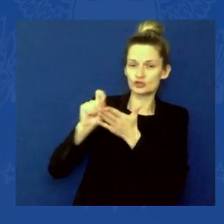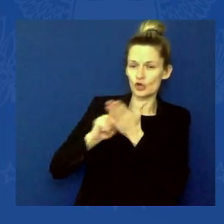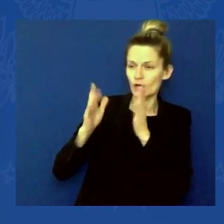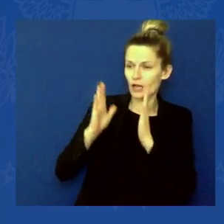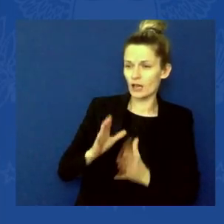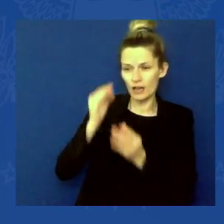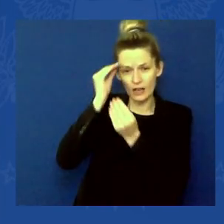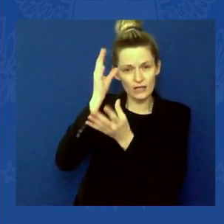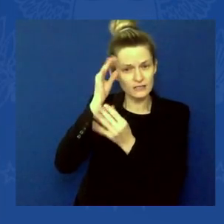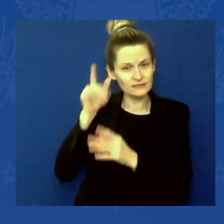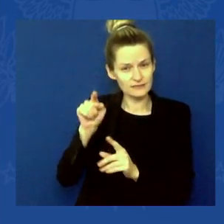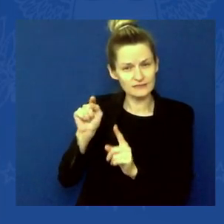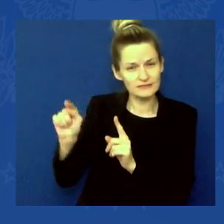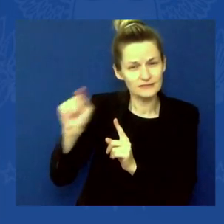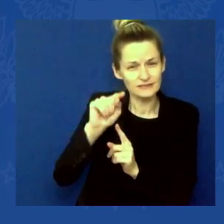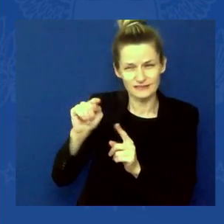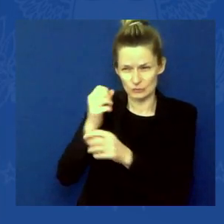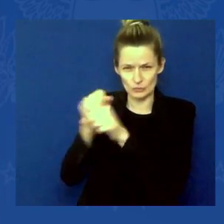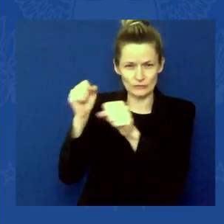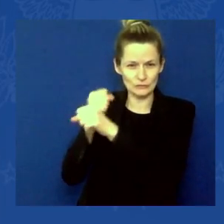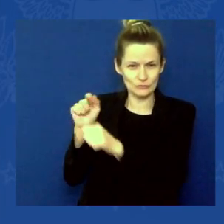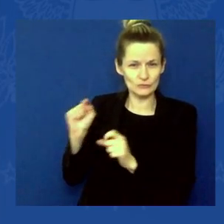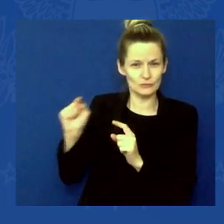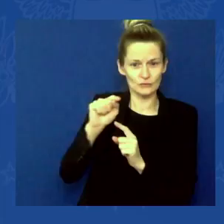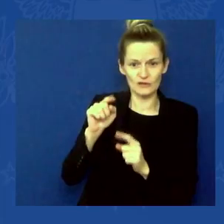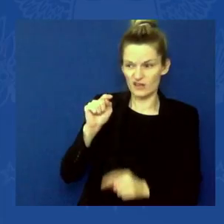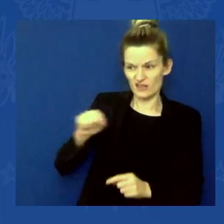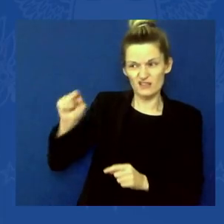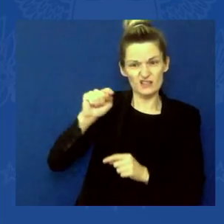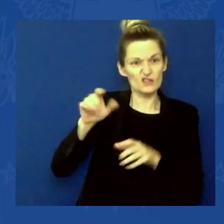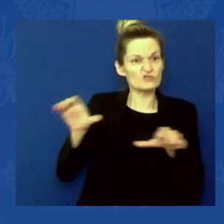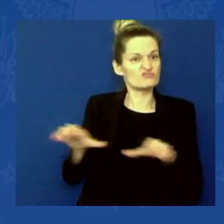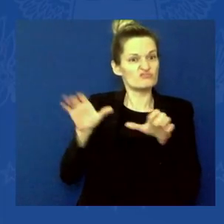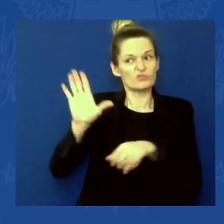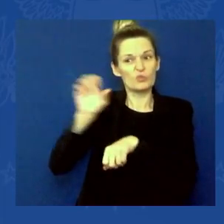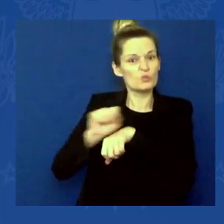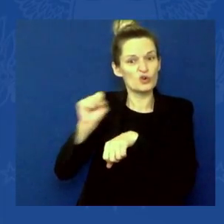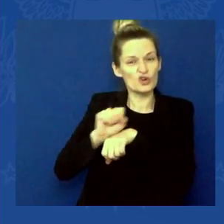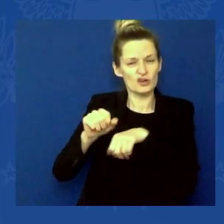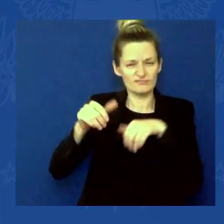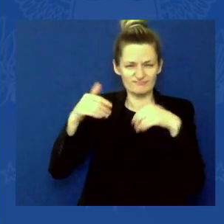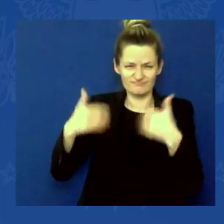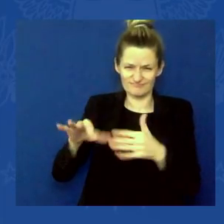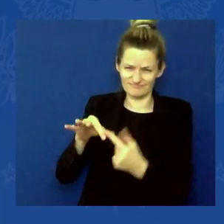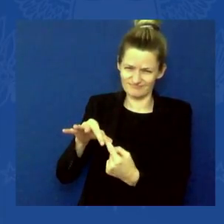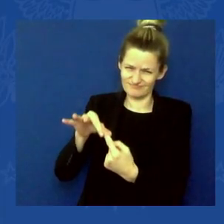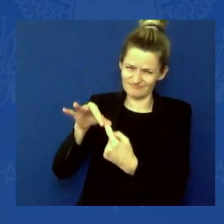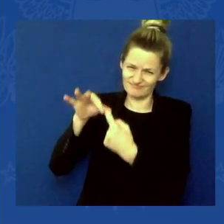and you have to think of the -- of all they're doing. It's thanks to the people who, from all over the world,